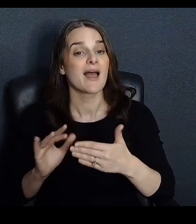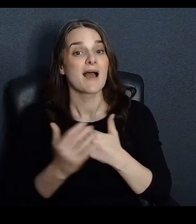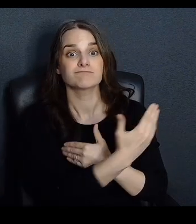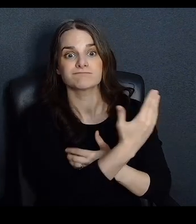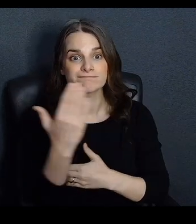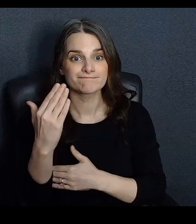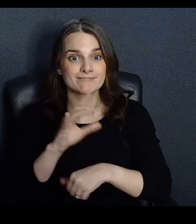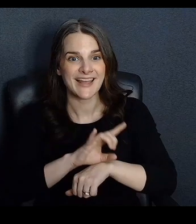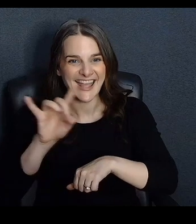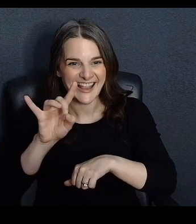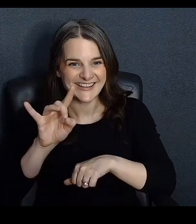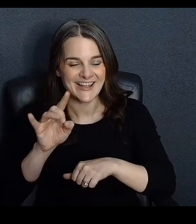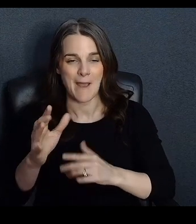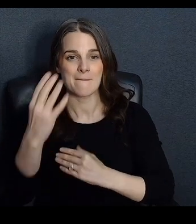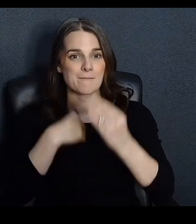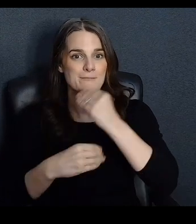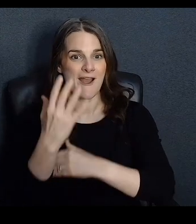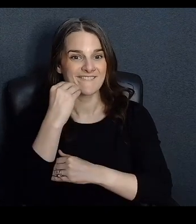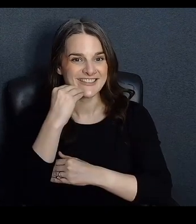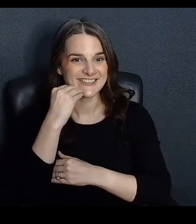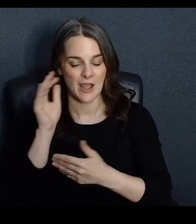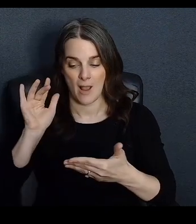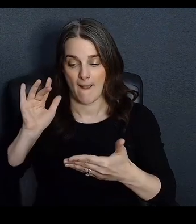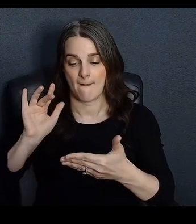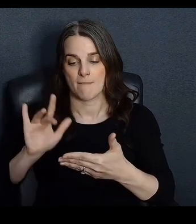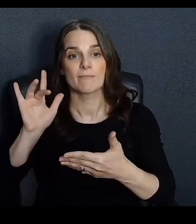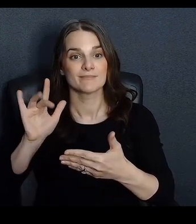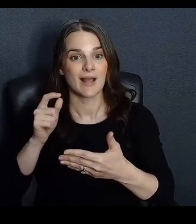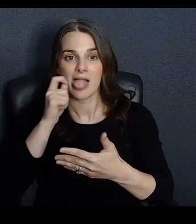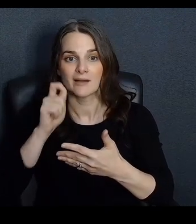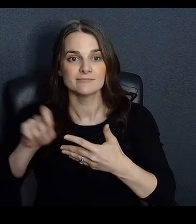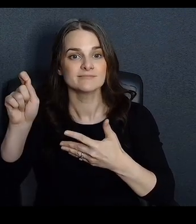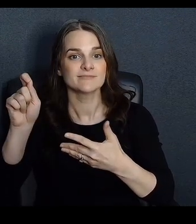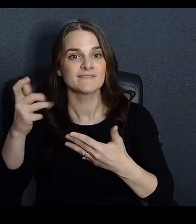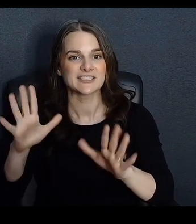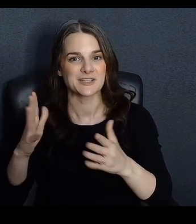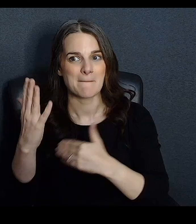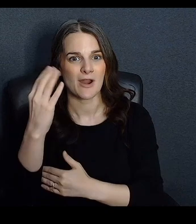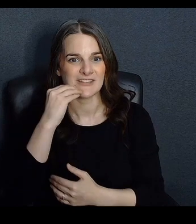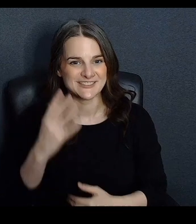So every morning at 8:00 AM, this person has breakfast, then presses the button to check off, OK, I had breakfast.